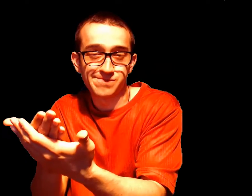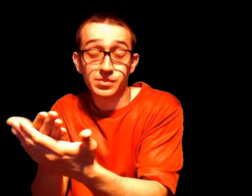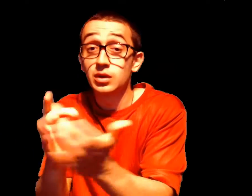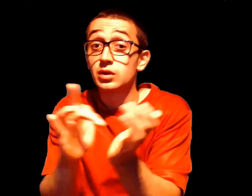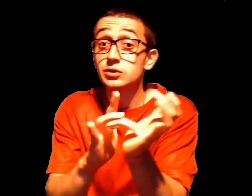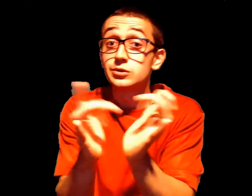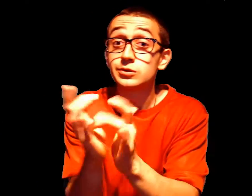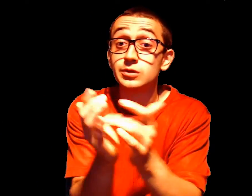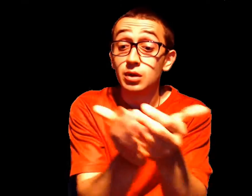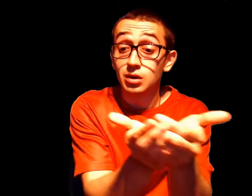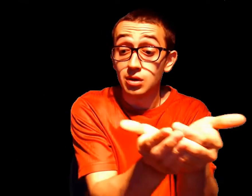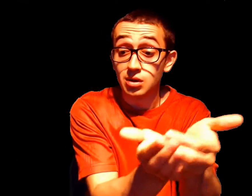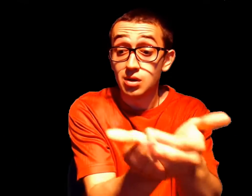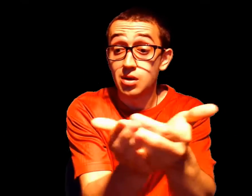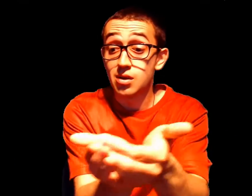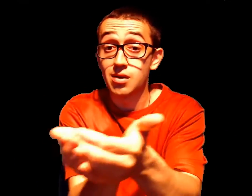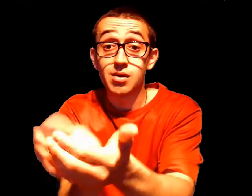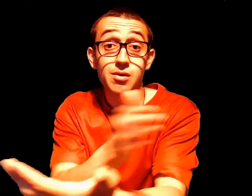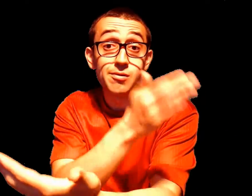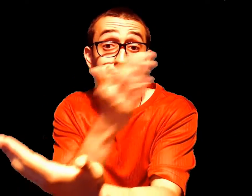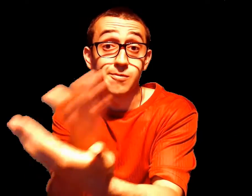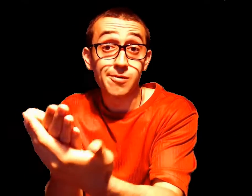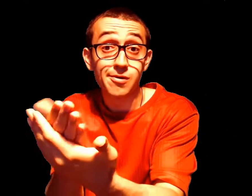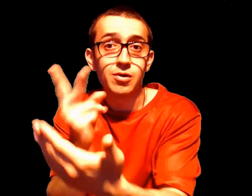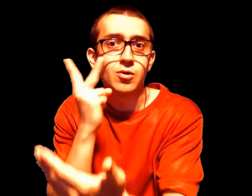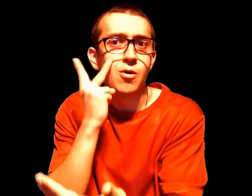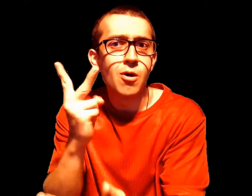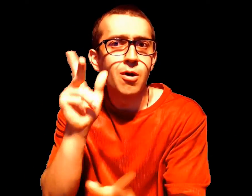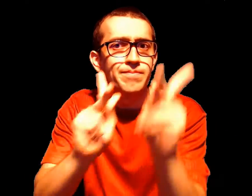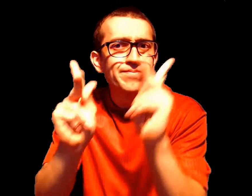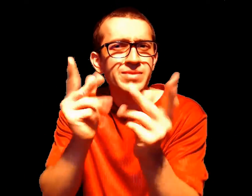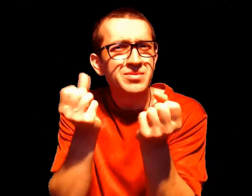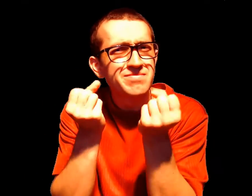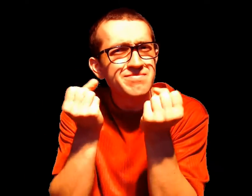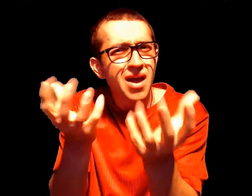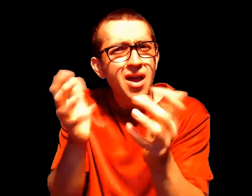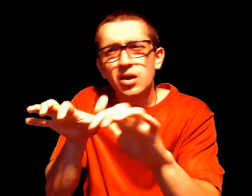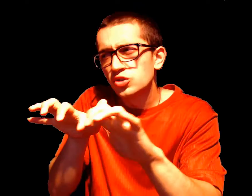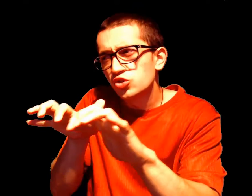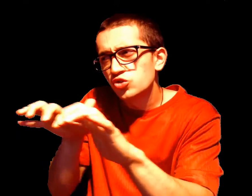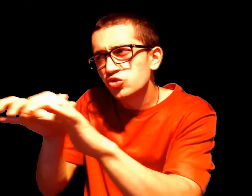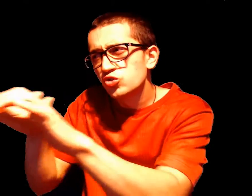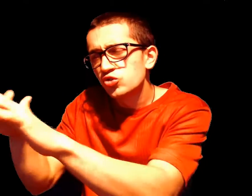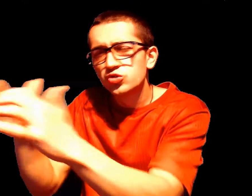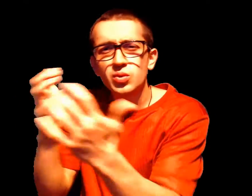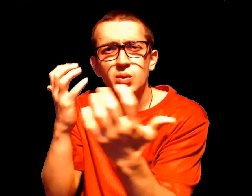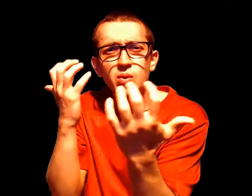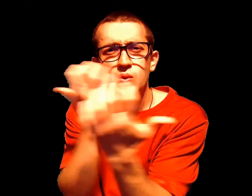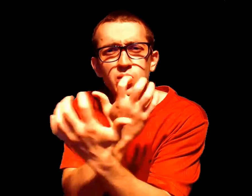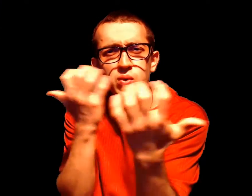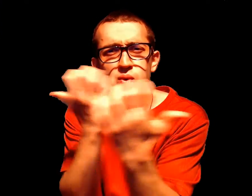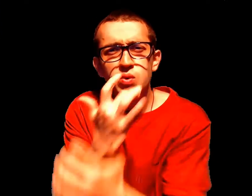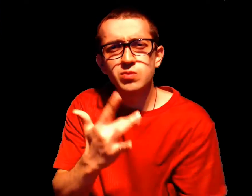When he disembarked and saw the vast crowd,